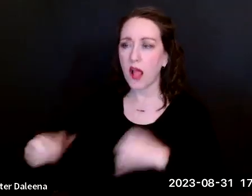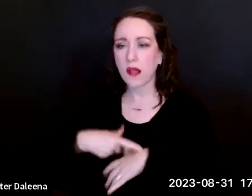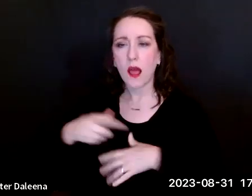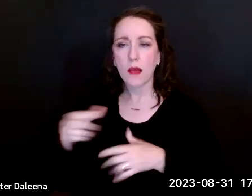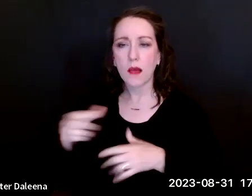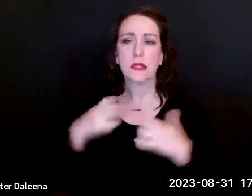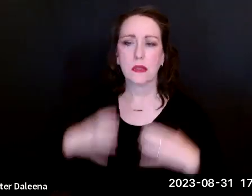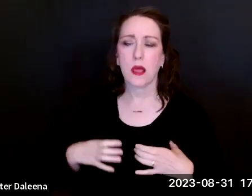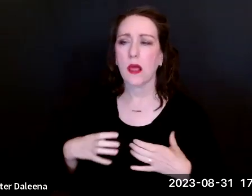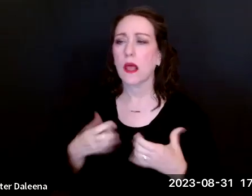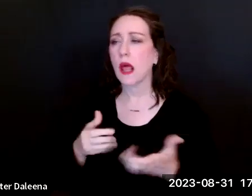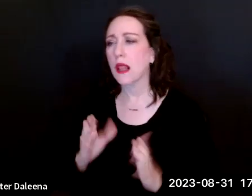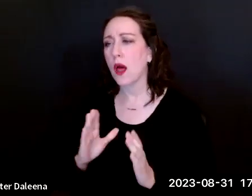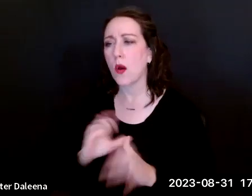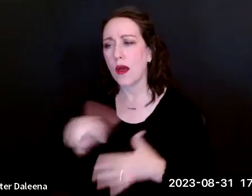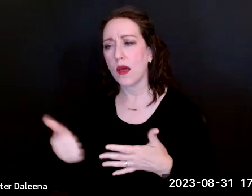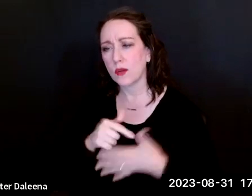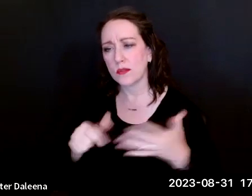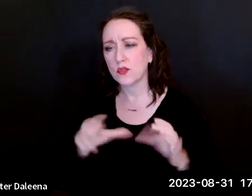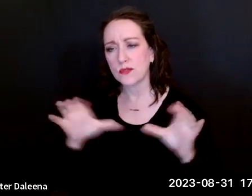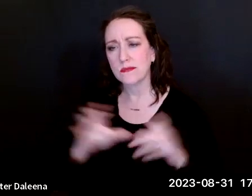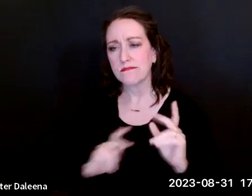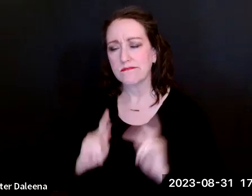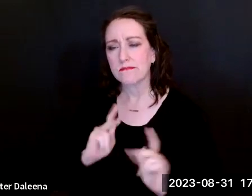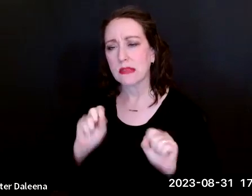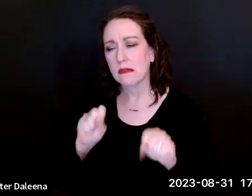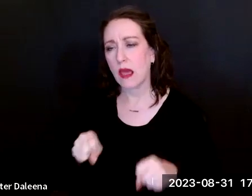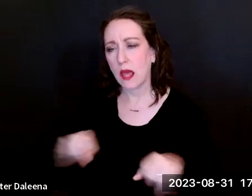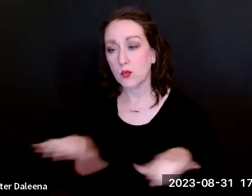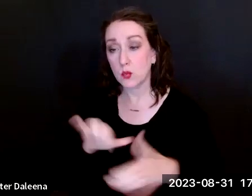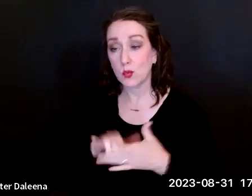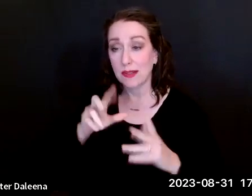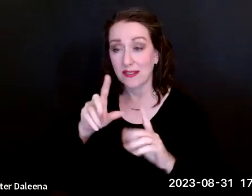and allows all of the other credentialed persons to perform that assessment as well